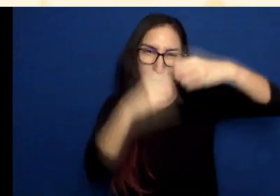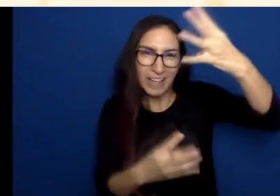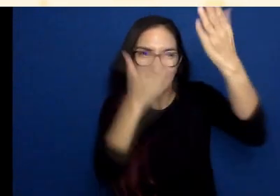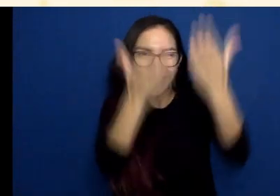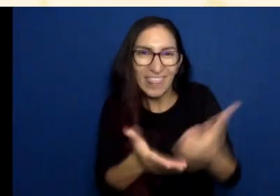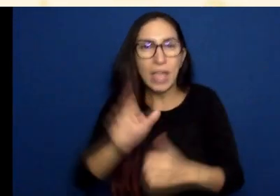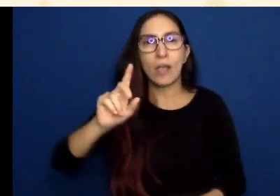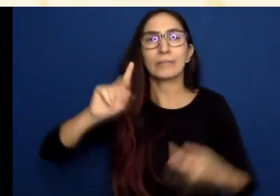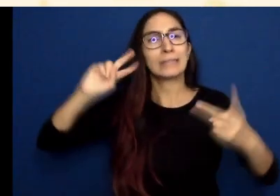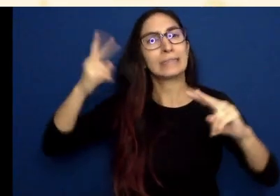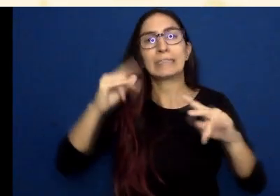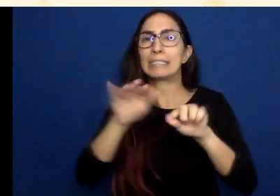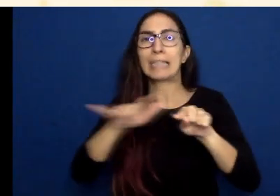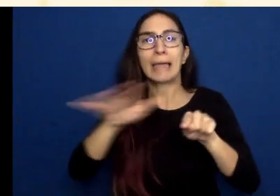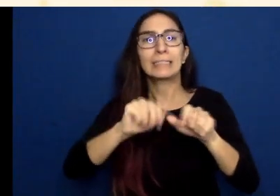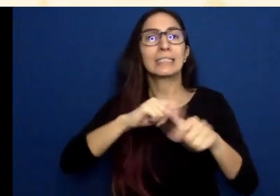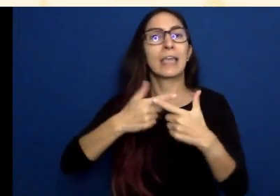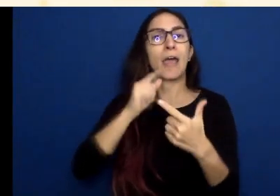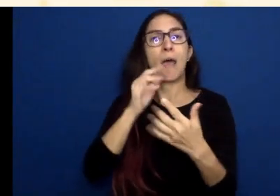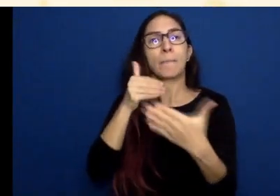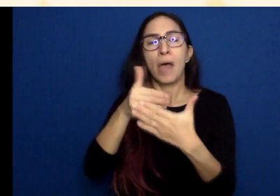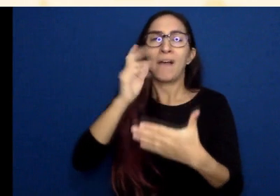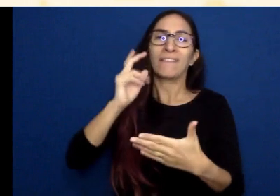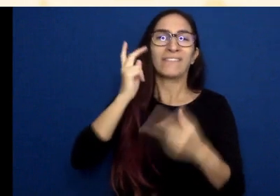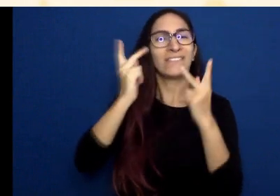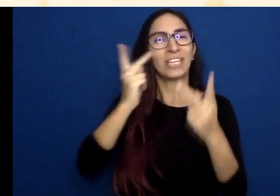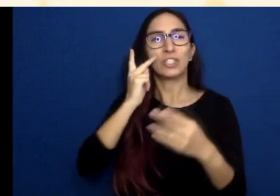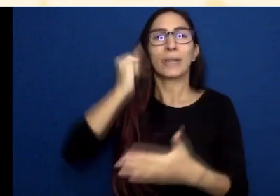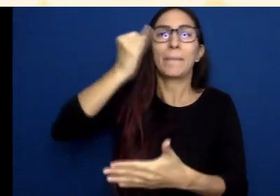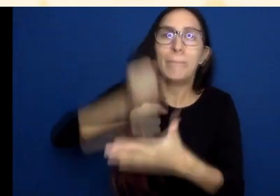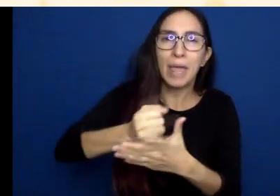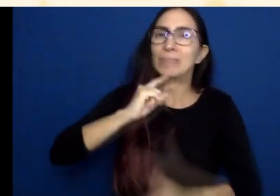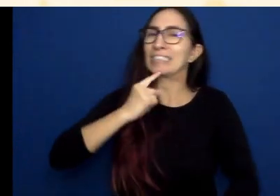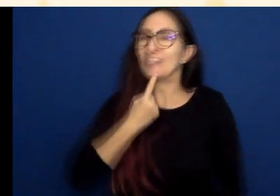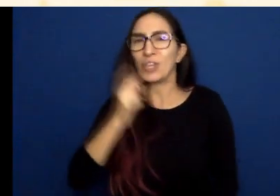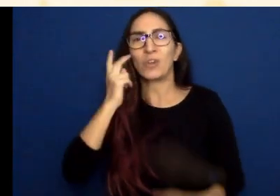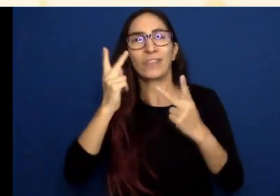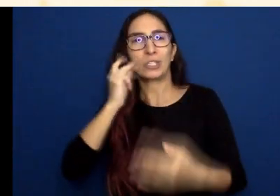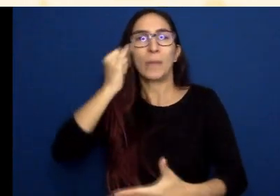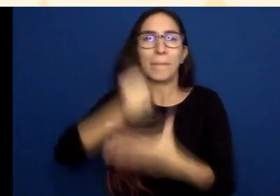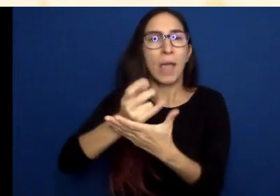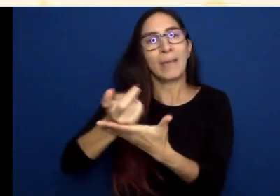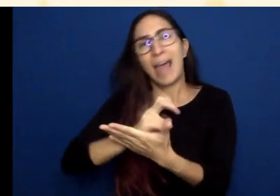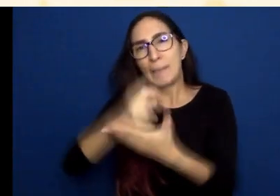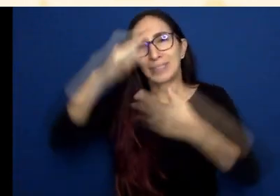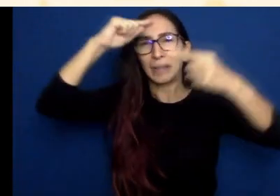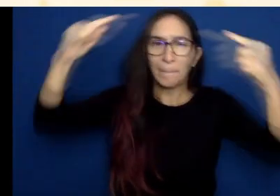We are an Accessibility Consultancy run by people with disabilities, for people with disabilities.